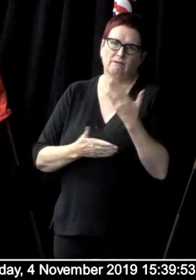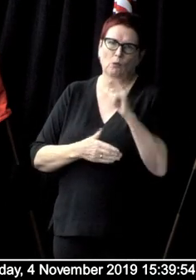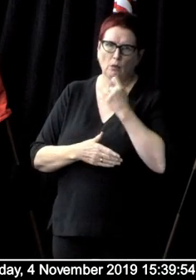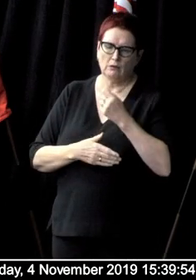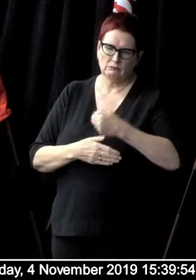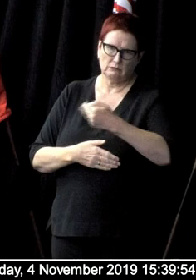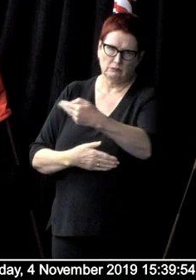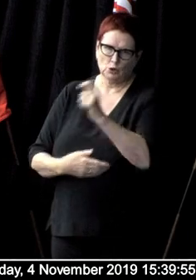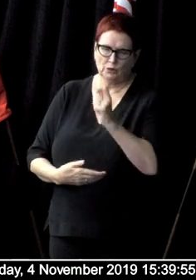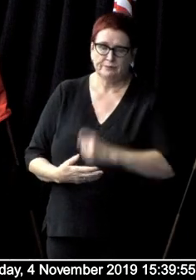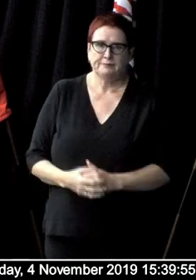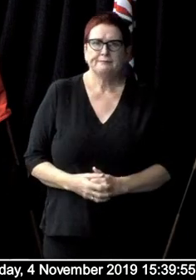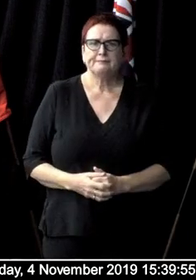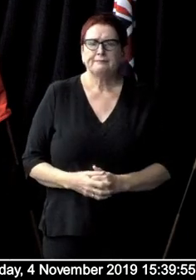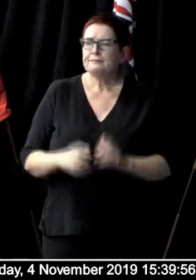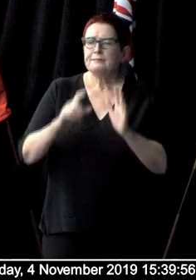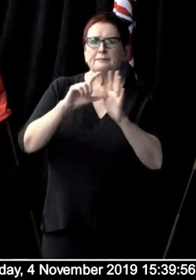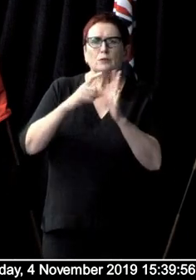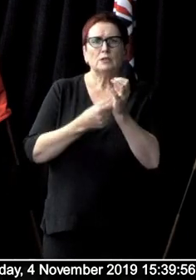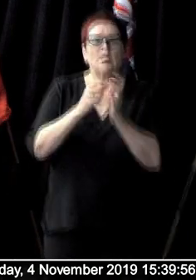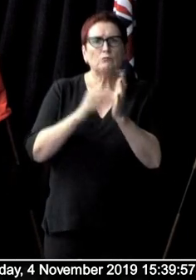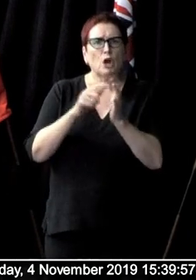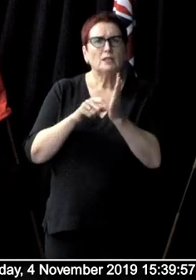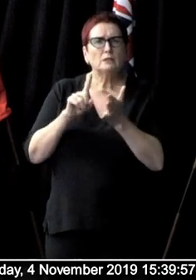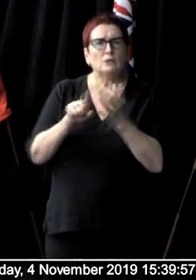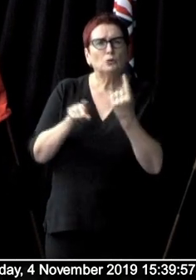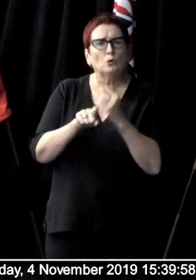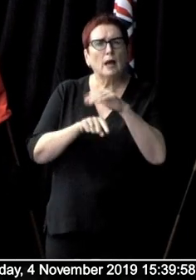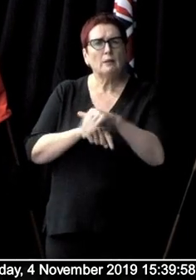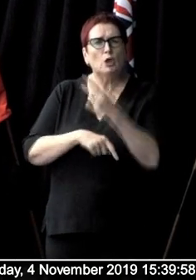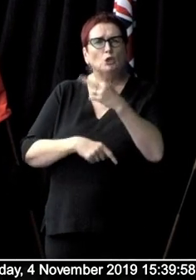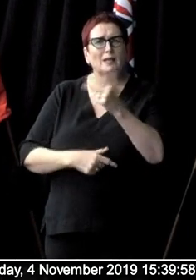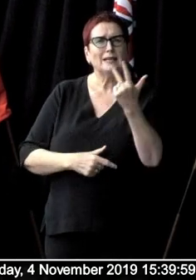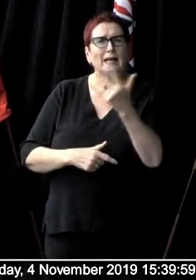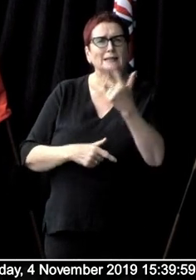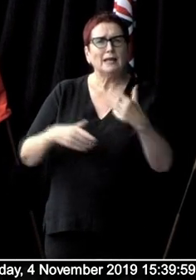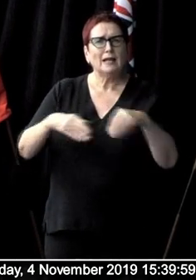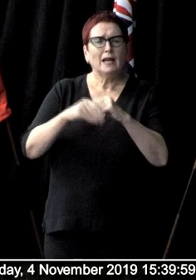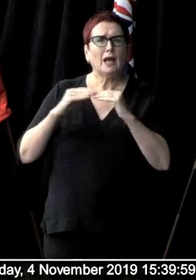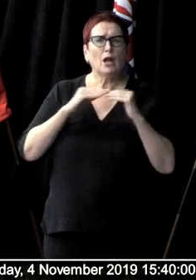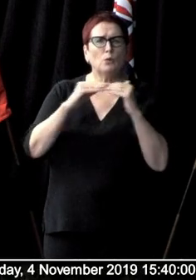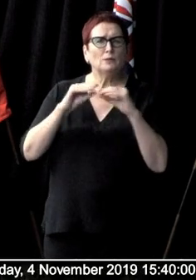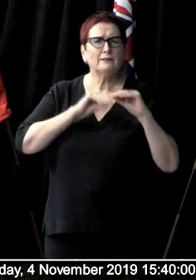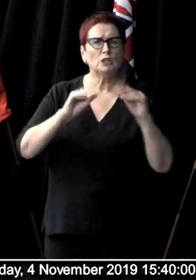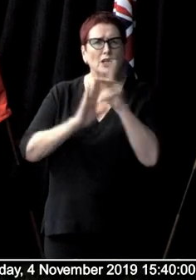Dr Bridle, can you speak please about the impact of the 2018 inclusive education policy and Department of Education initiatives,